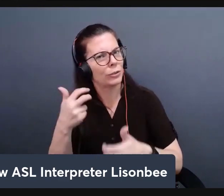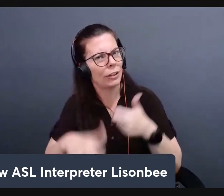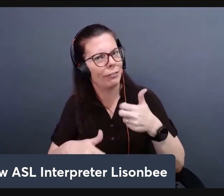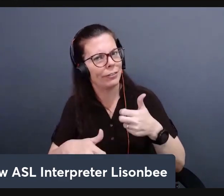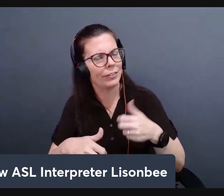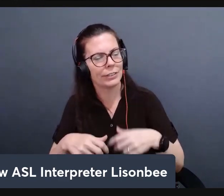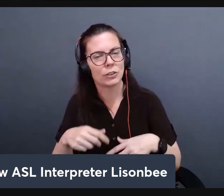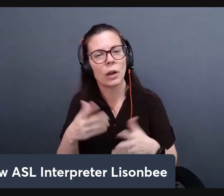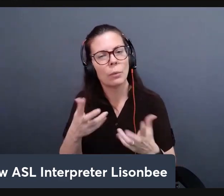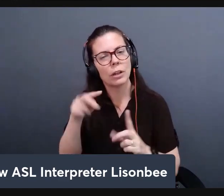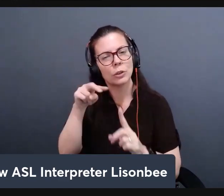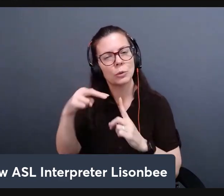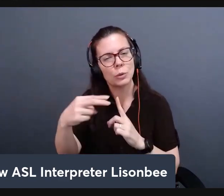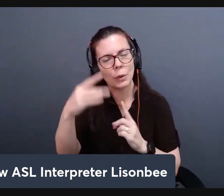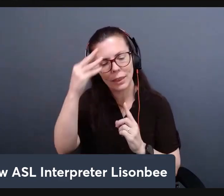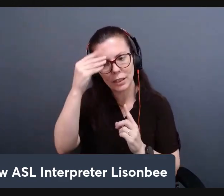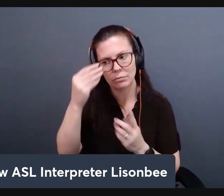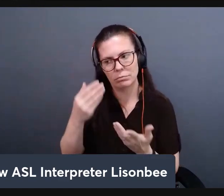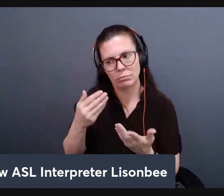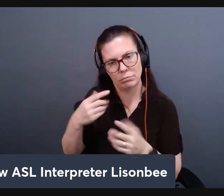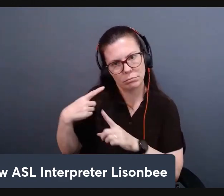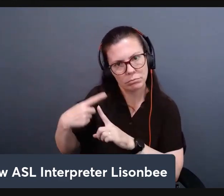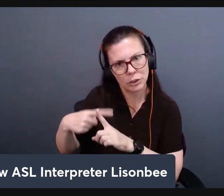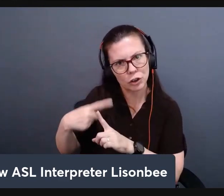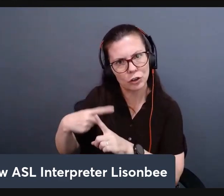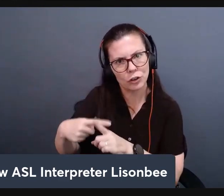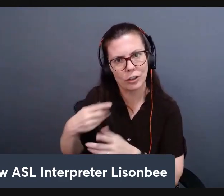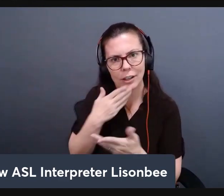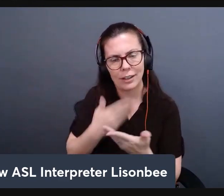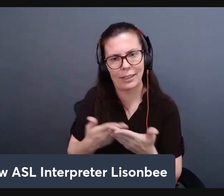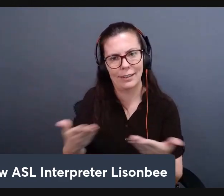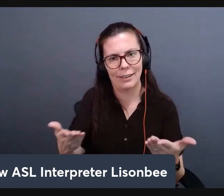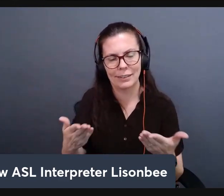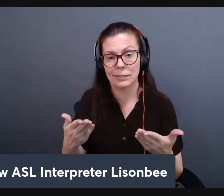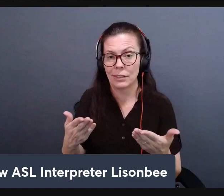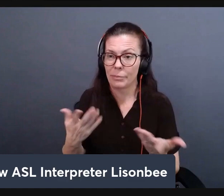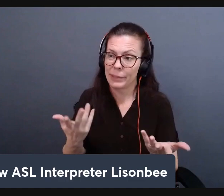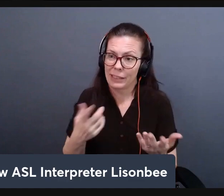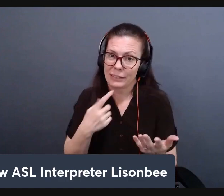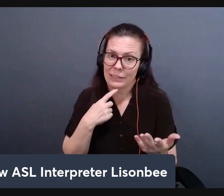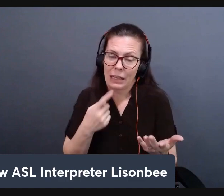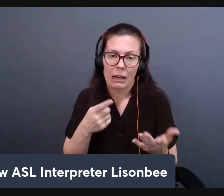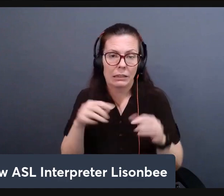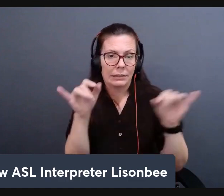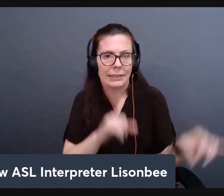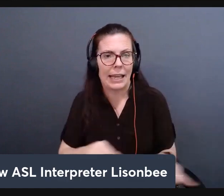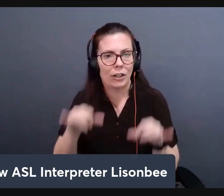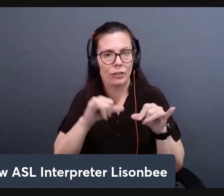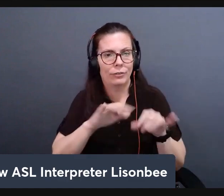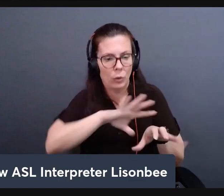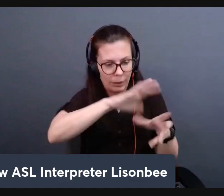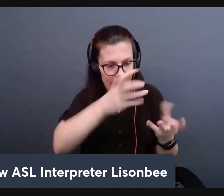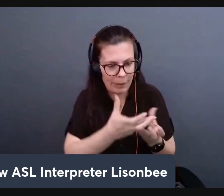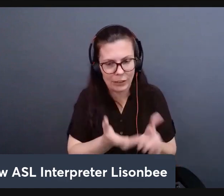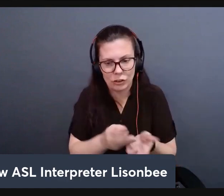is that that is a good thing. Like I said, because this is a standard for packaging and deploying an application,